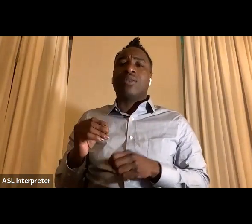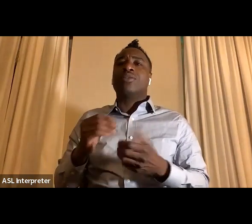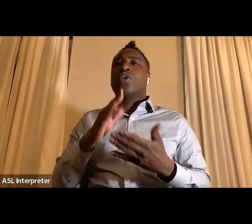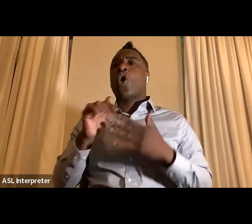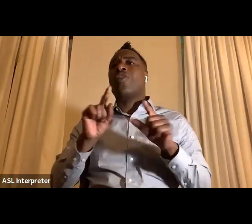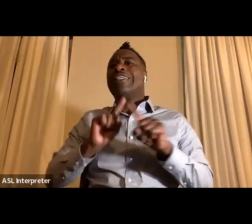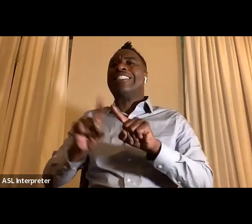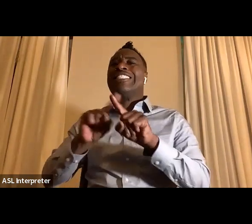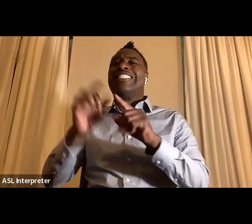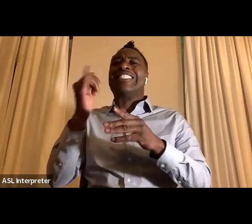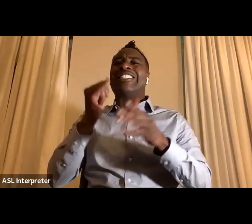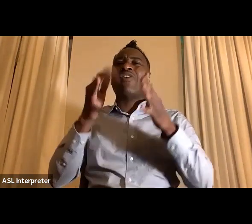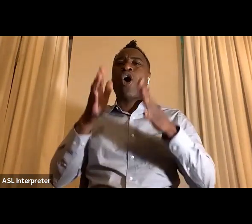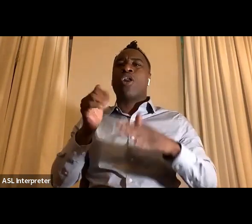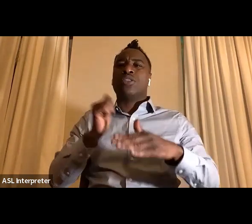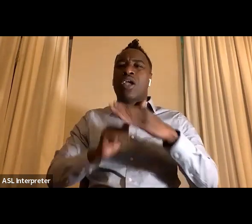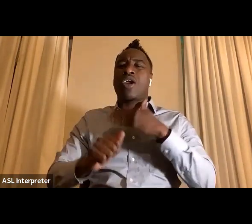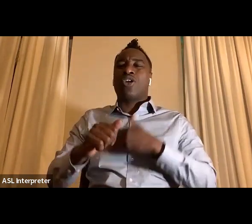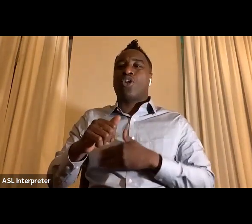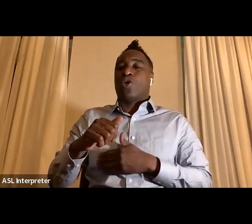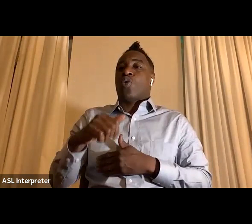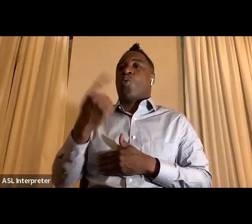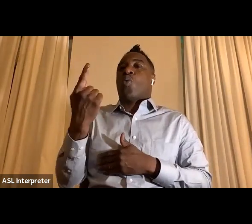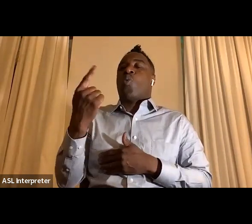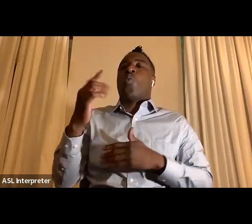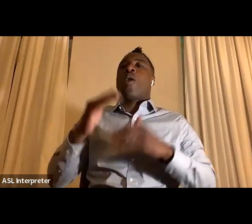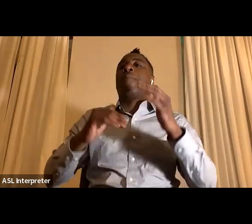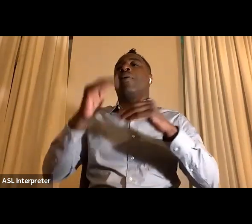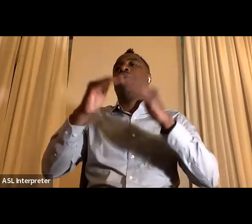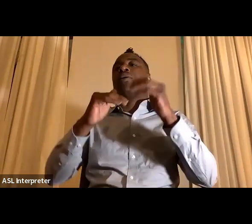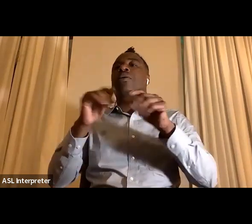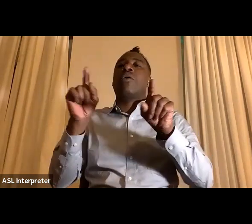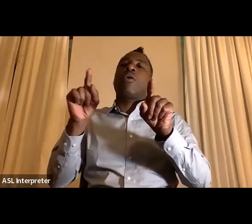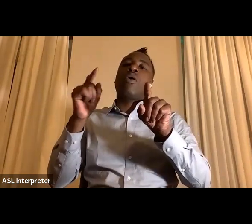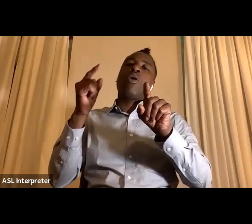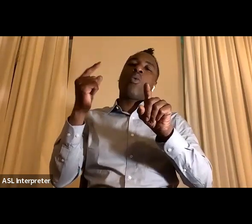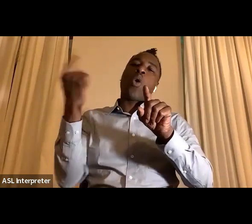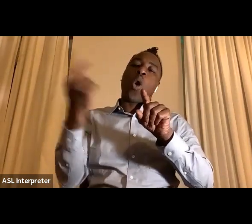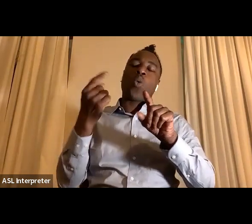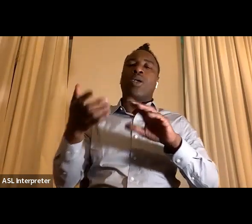one roof, and we just always collaborate and like have ideas or talk ideas.